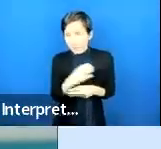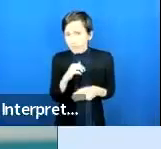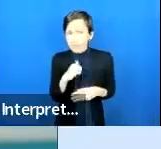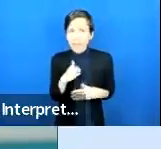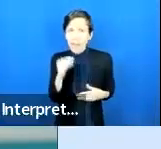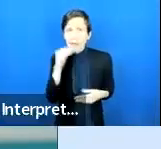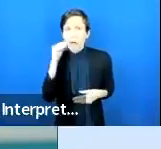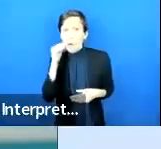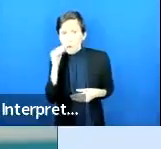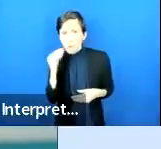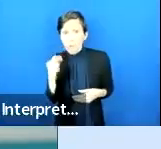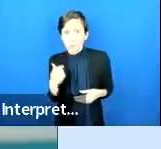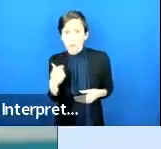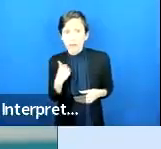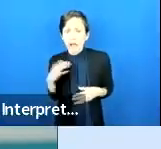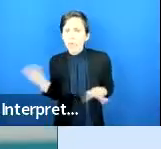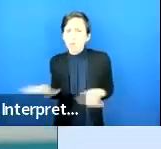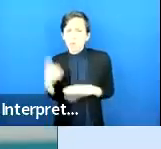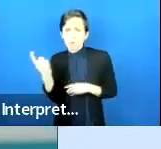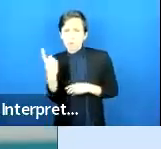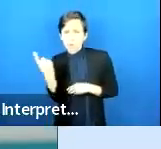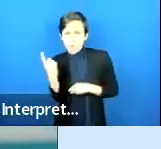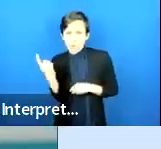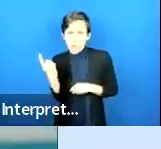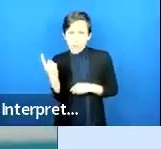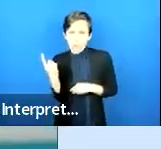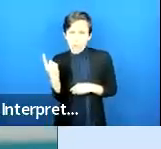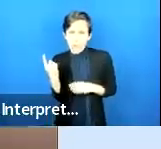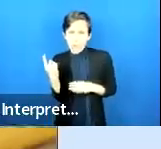I do like something you like pump up. Like, oh, I know this.